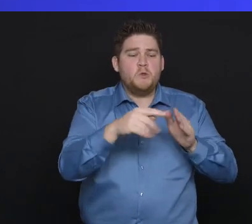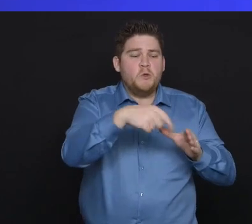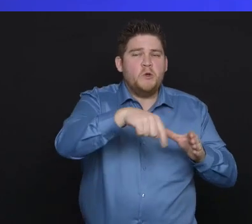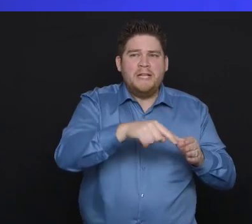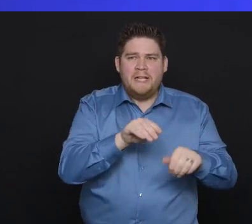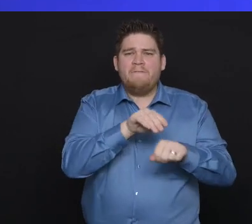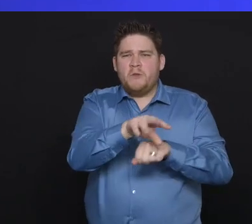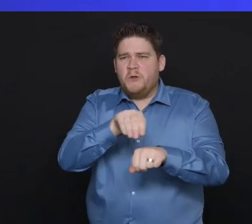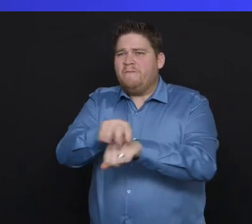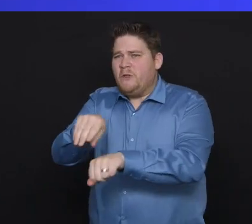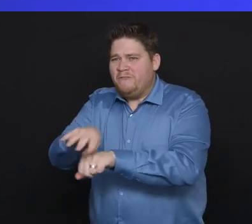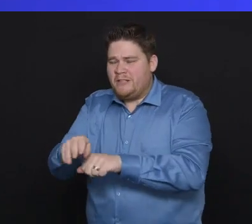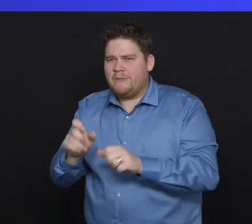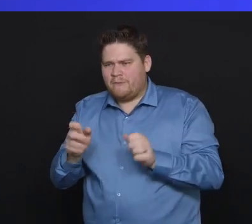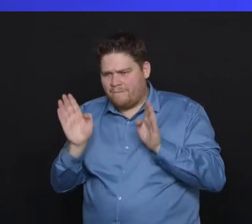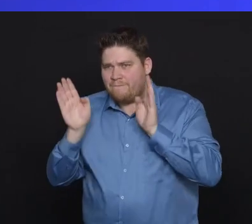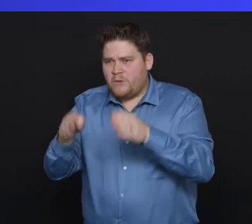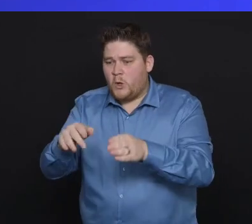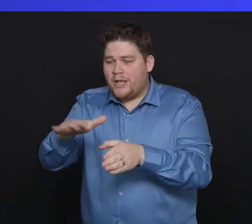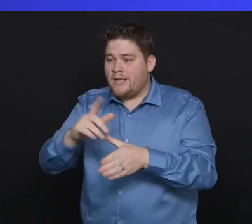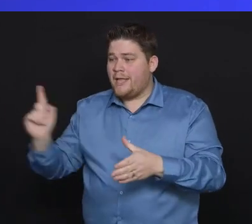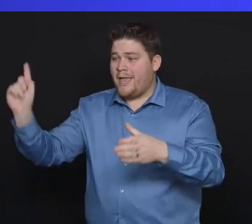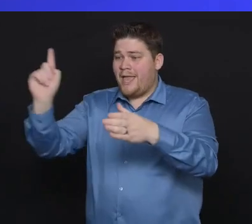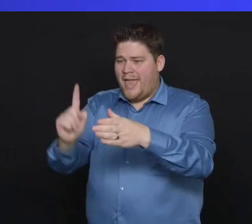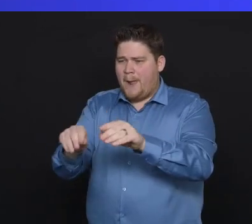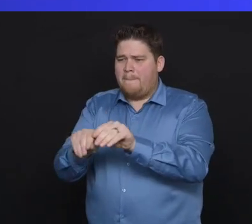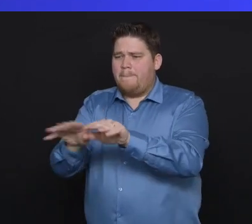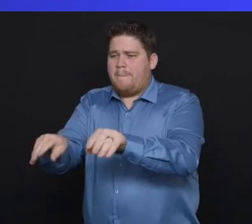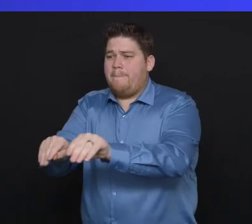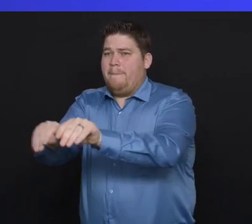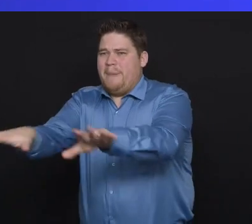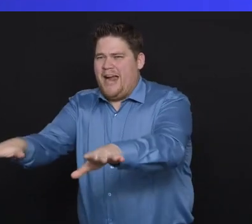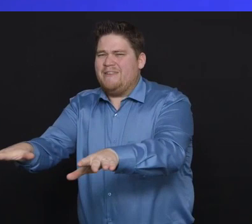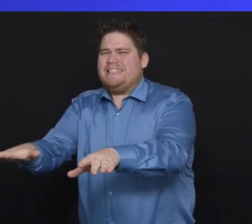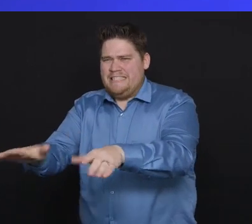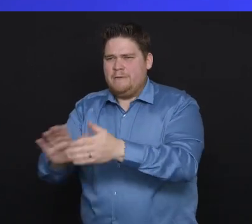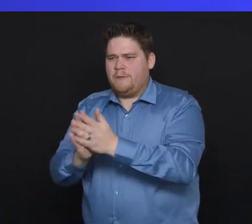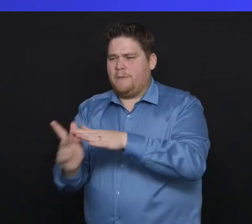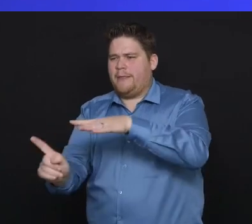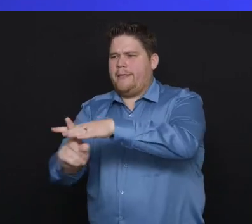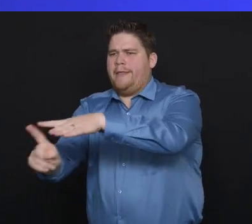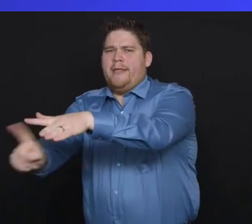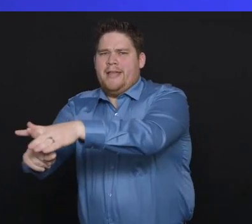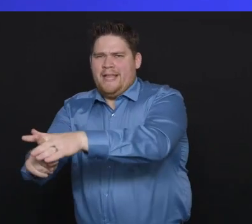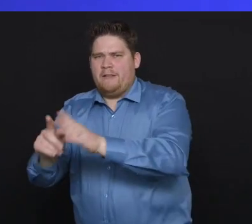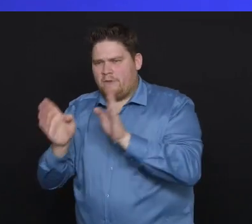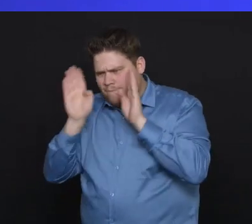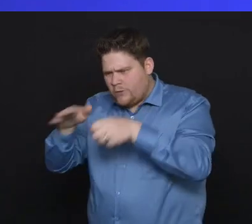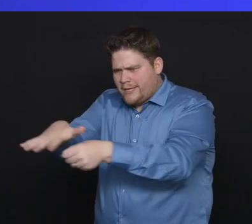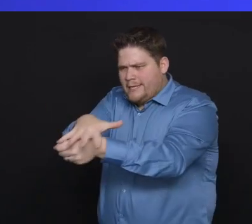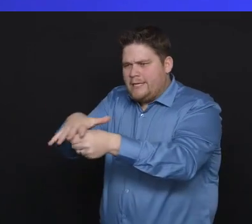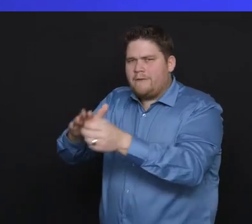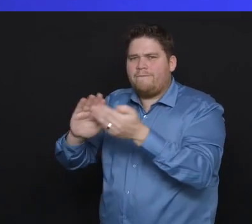the testing and the public health response on those as they pop up. Next question.